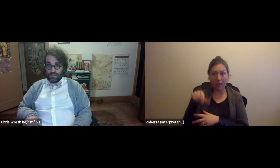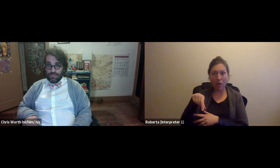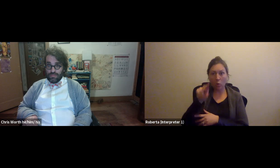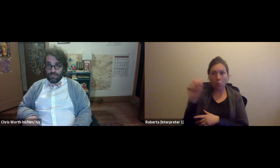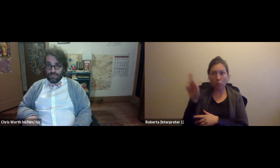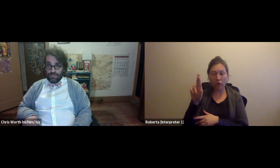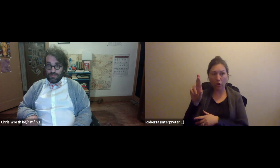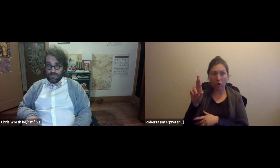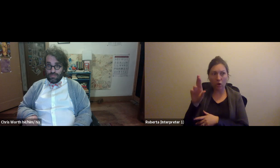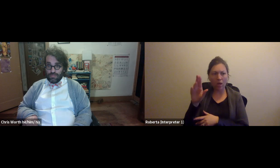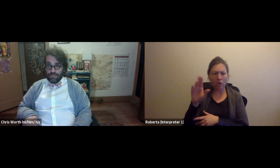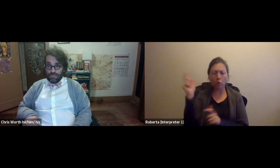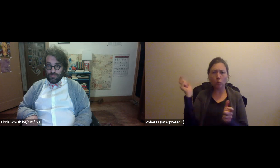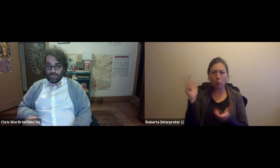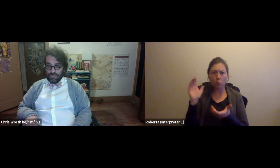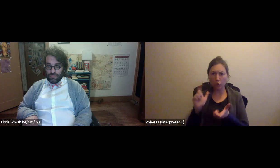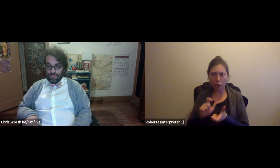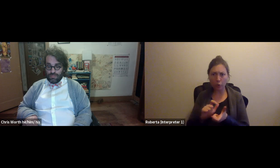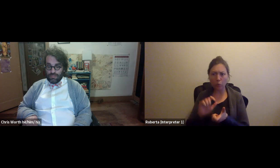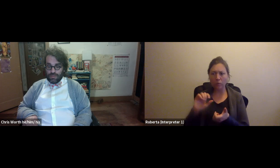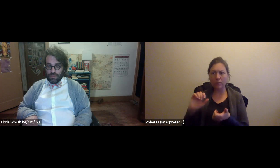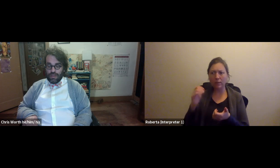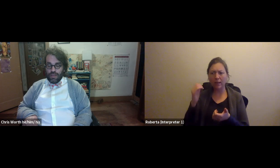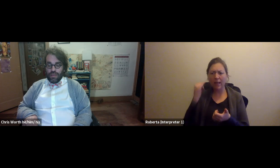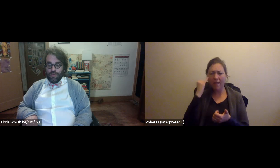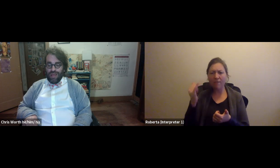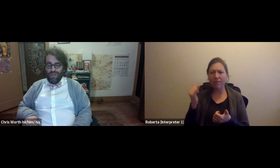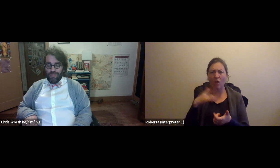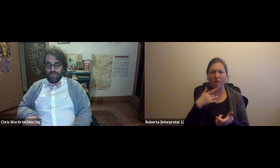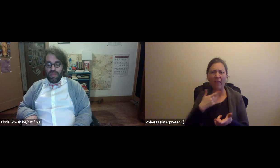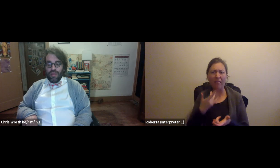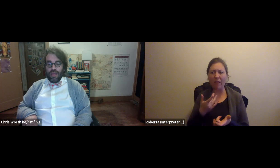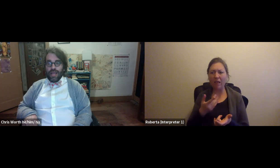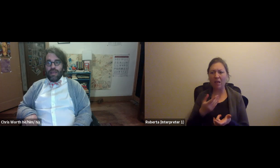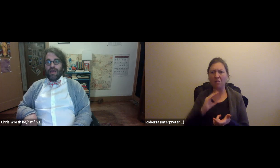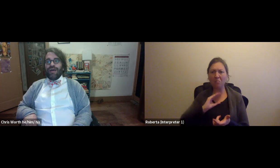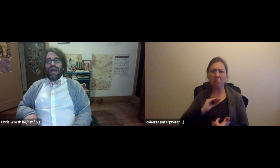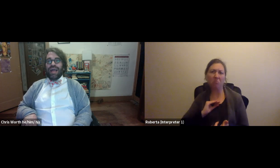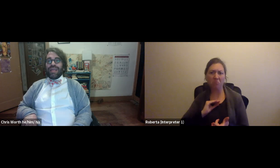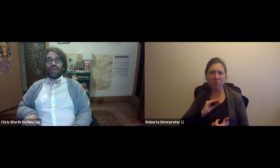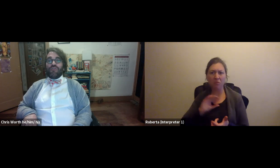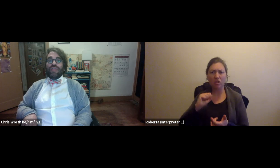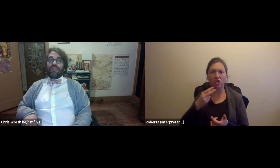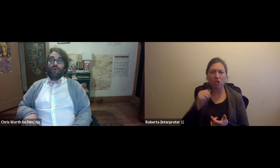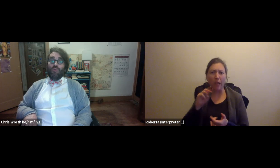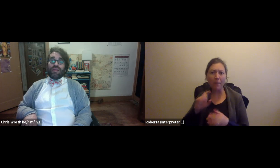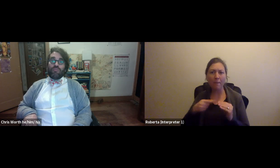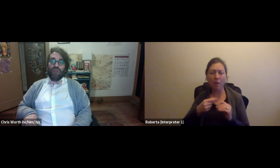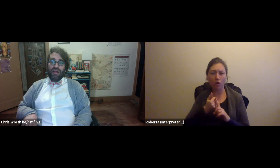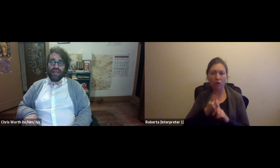shame they have about their sexuality? >>SPEAKER Well I can tell you that it's always a process,